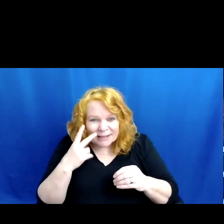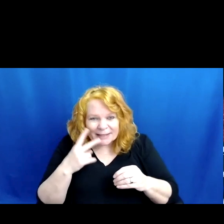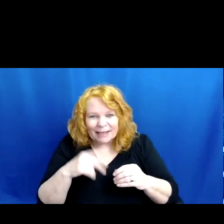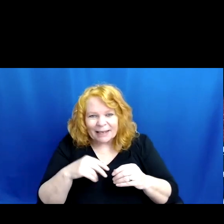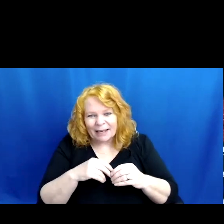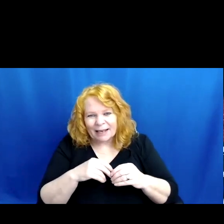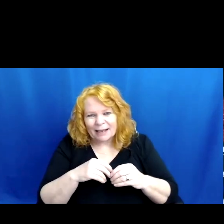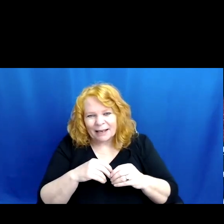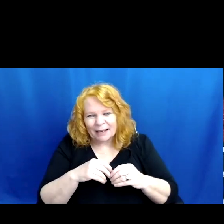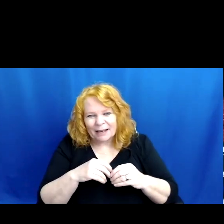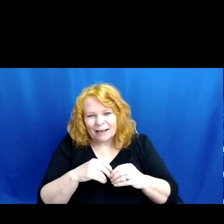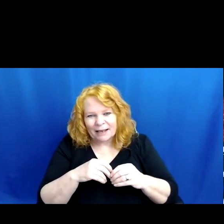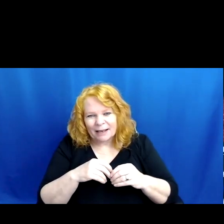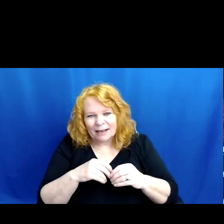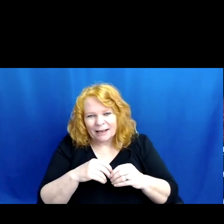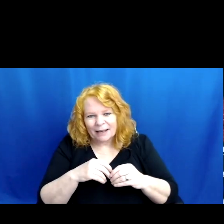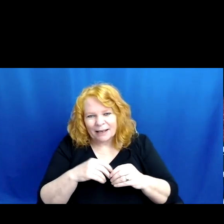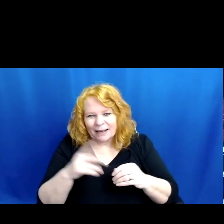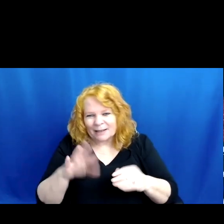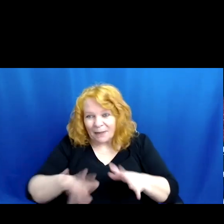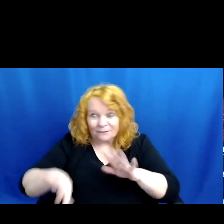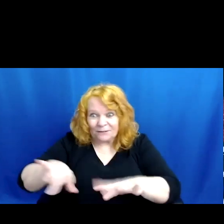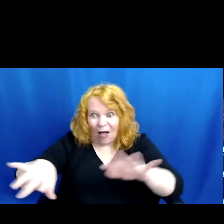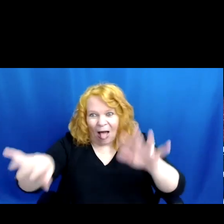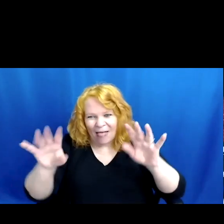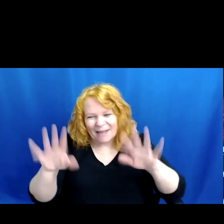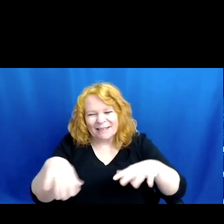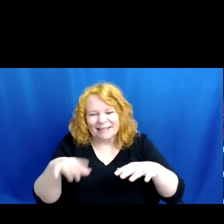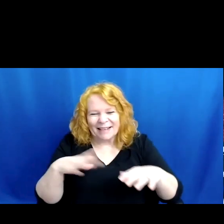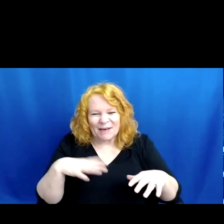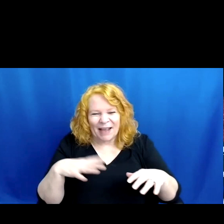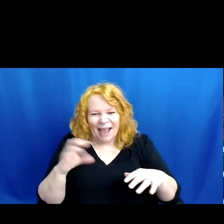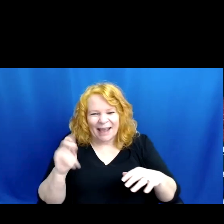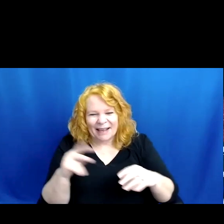I will start off neat. I may not end up neat but we will try to start off being neat.